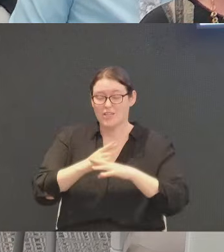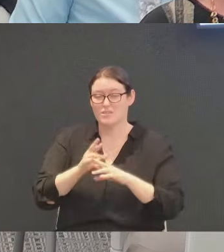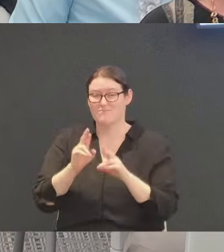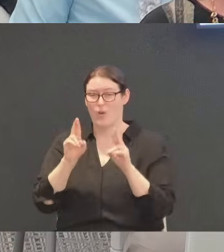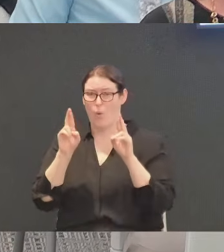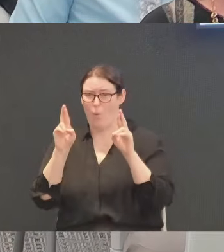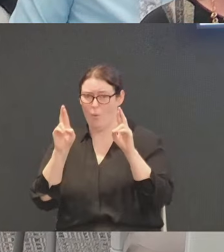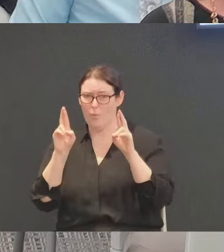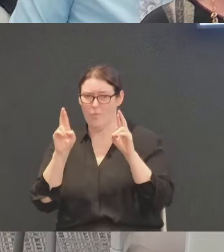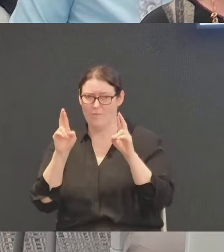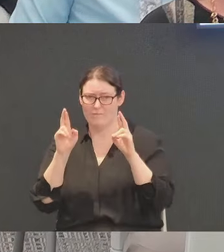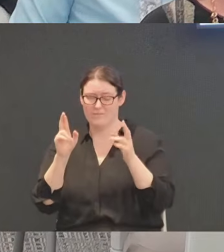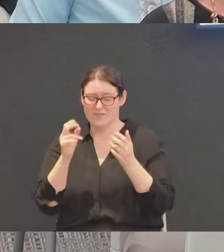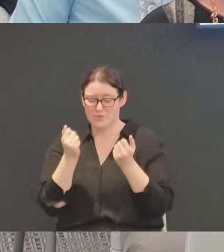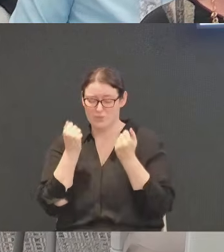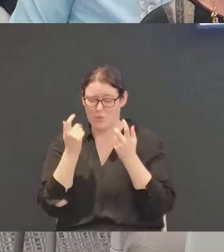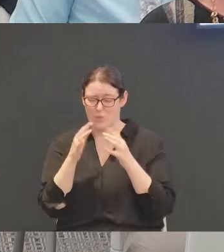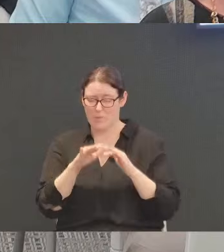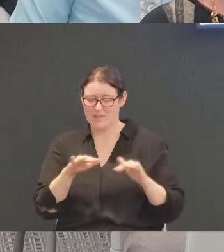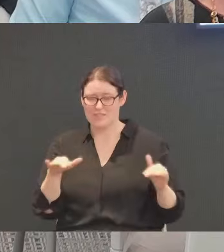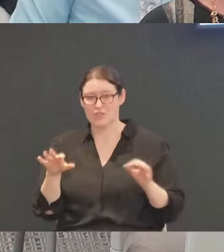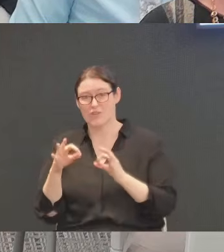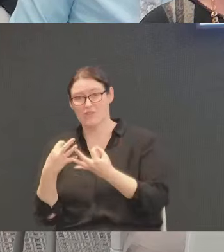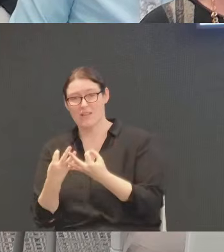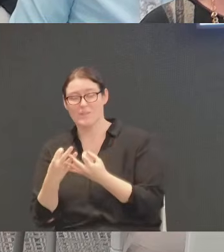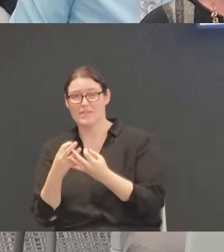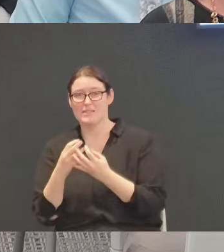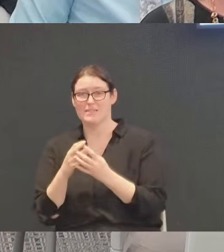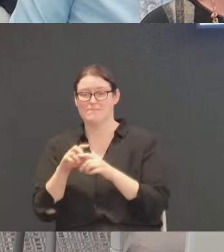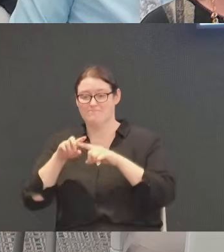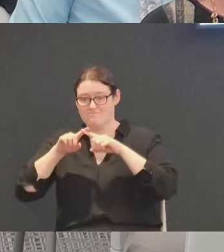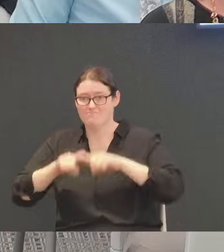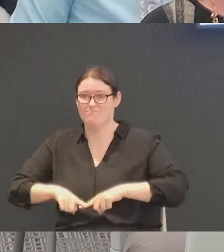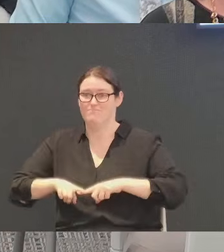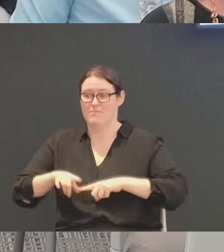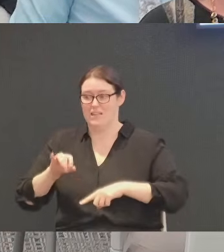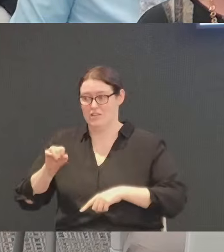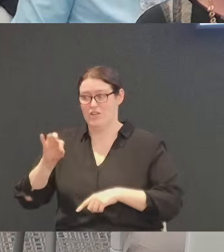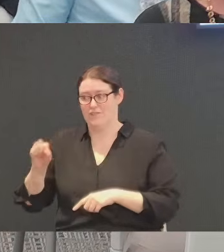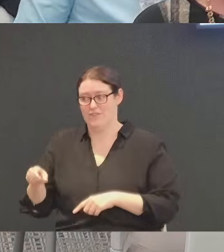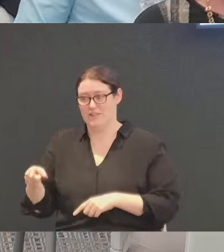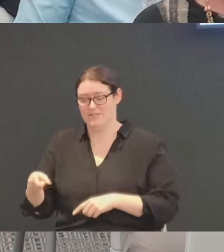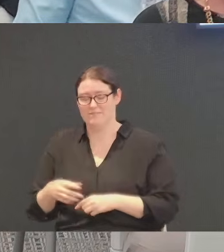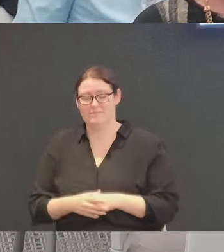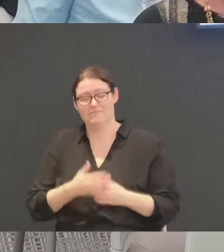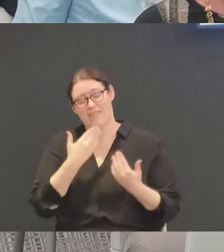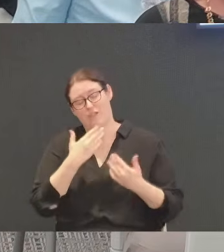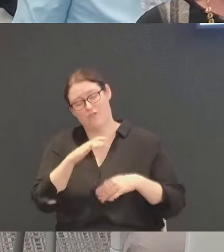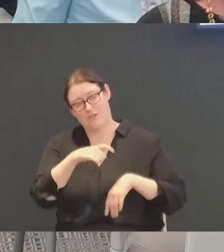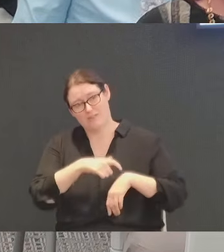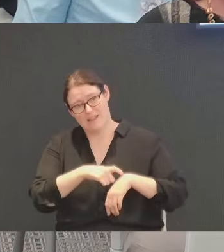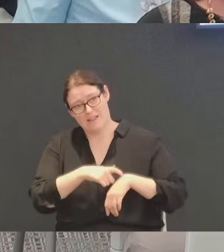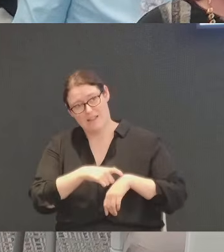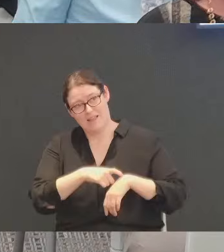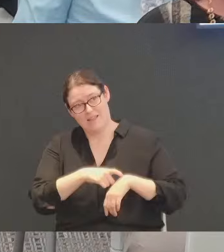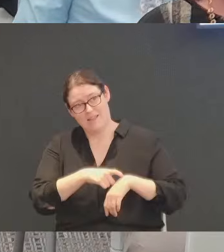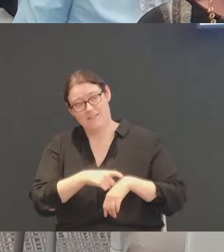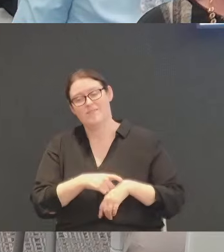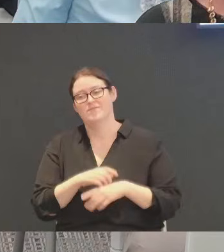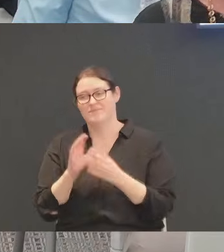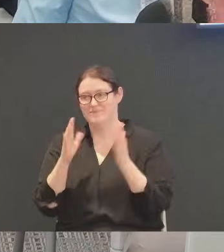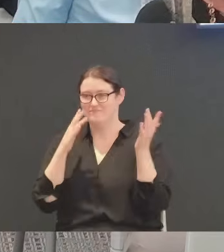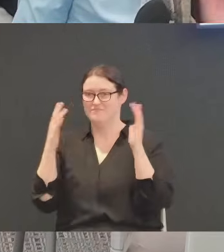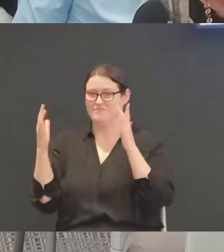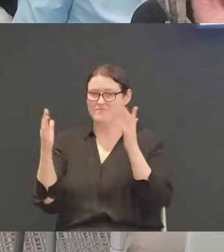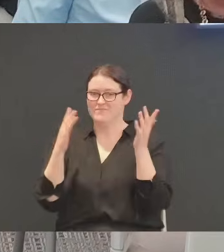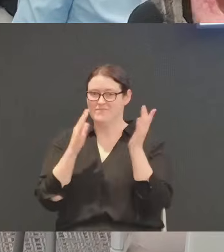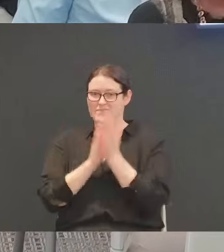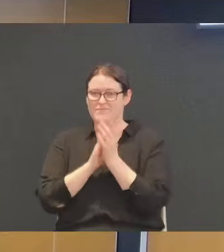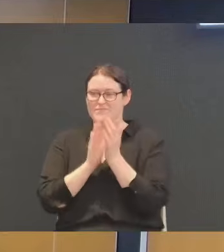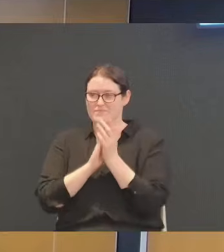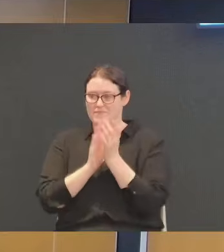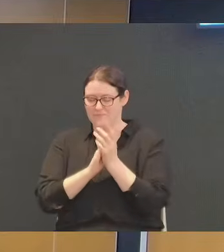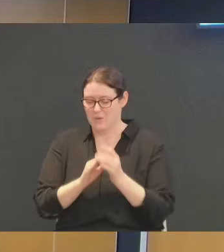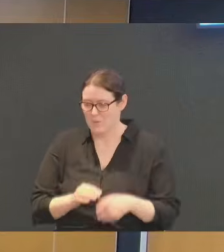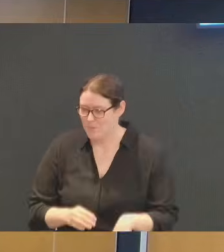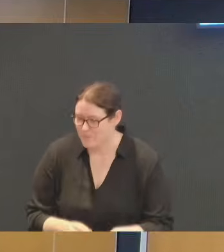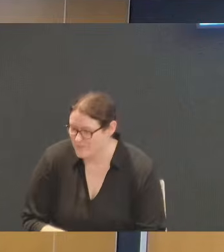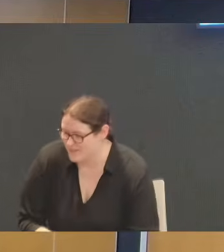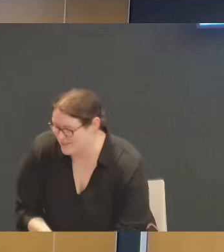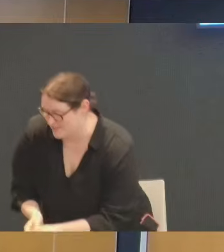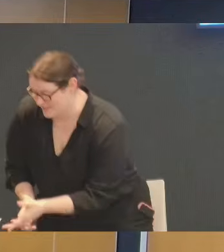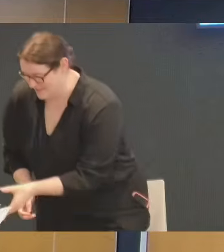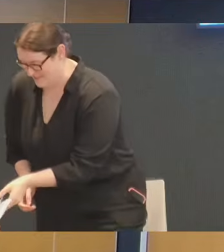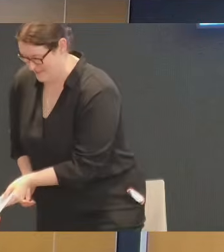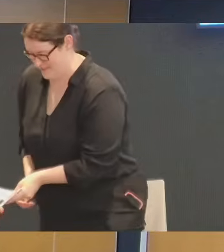so many children and families depend on. Thank you for your time. Thank you.